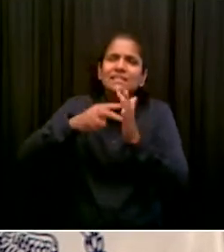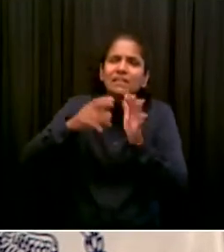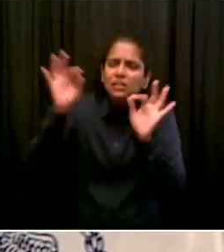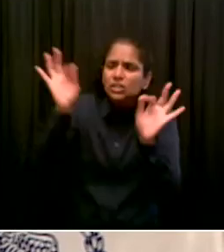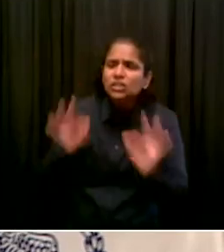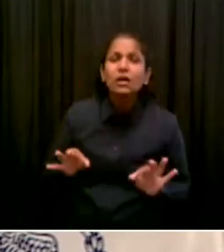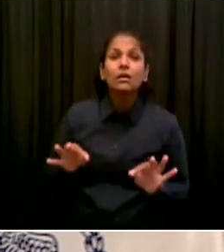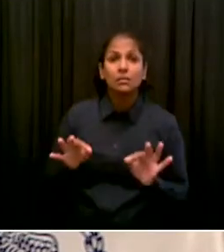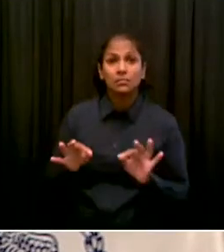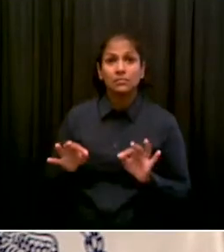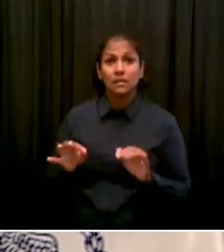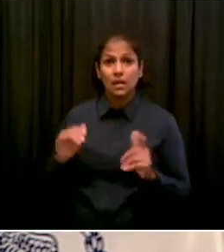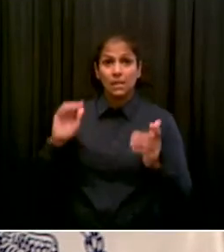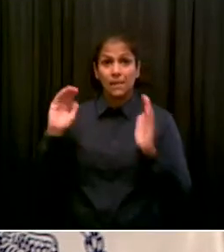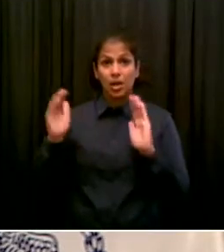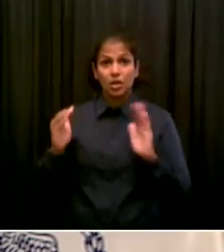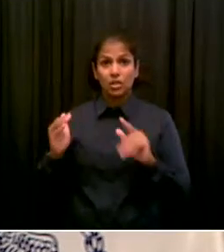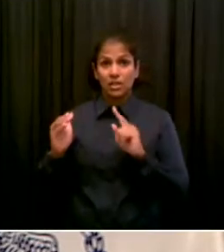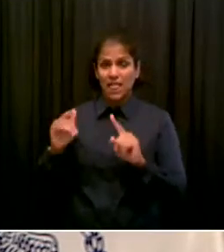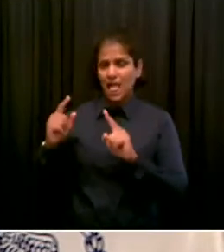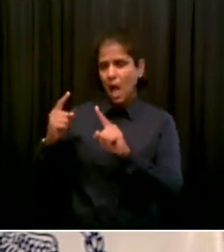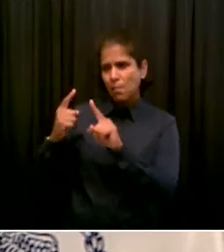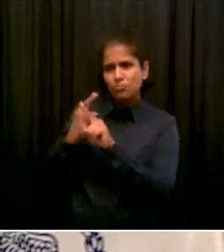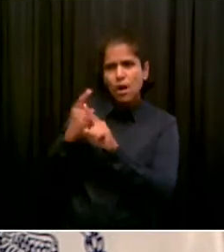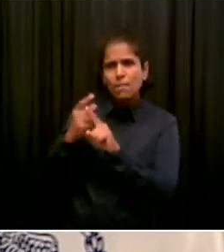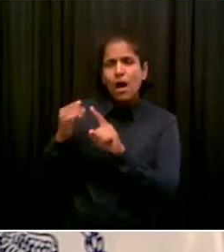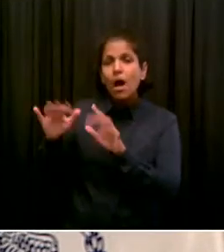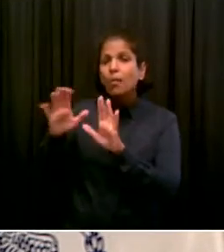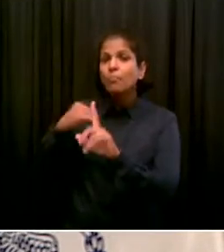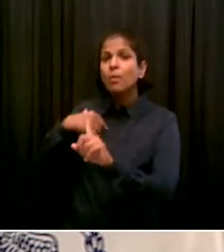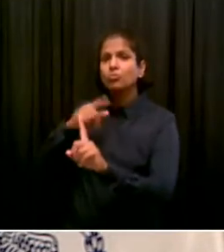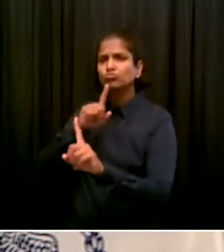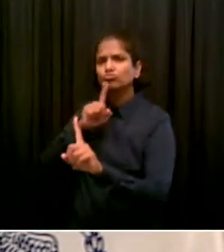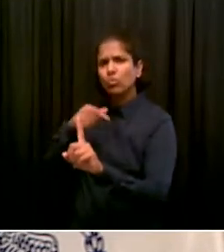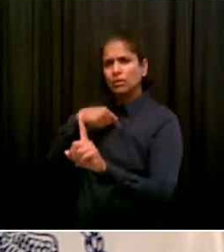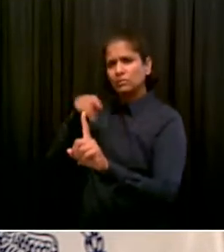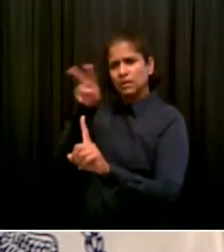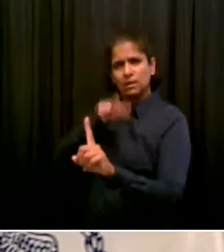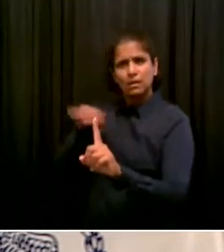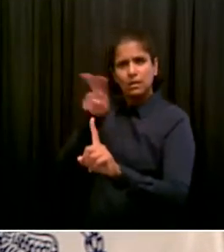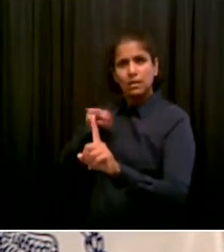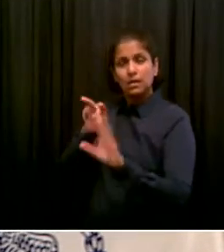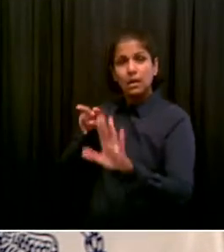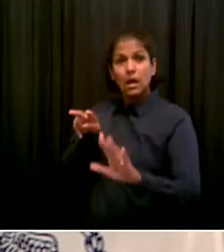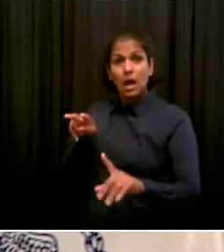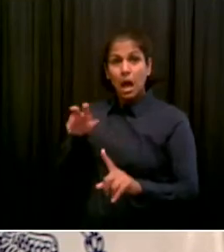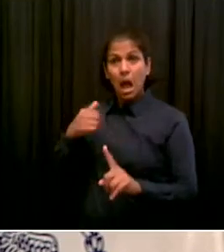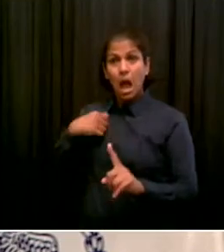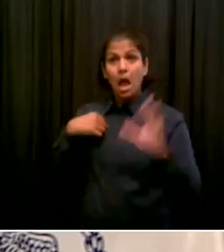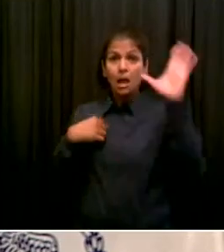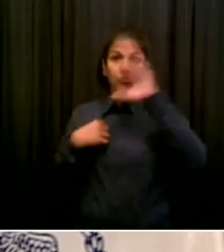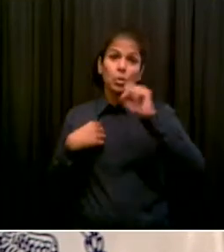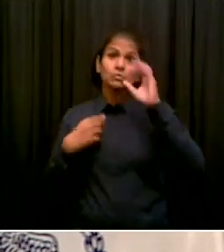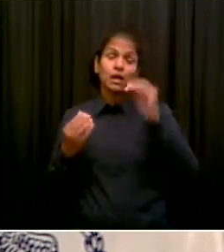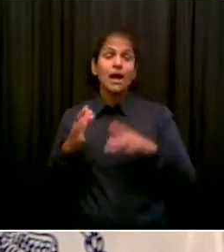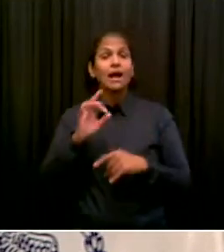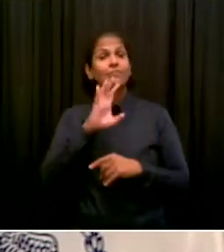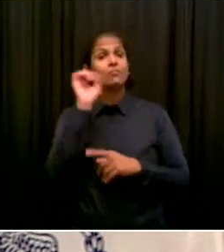ABOUT PRECISE DEFINITIONS. I WANT TO REALLY BE CEARF UL THAT YOU DO APPLES TO APPLES